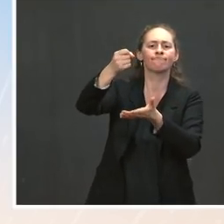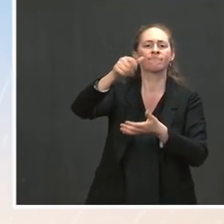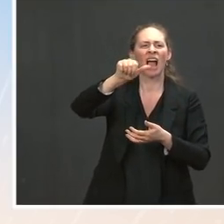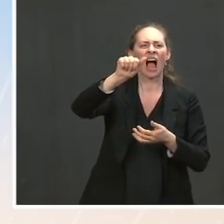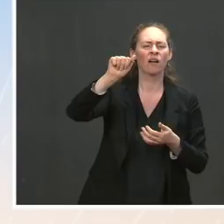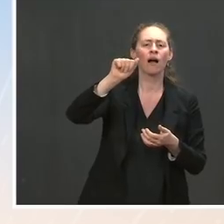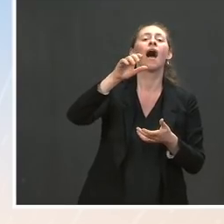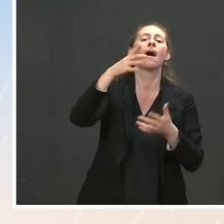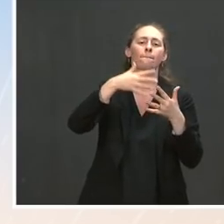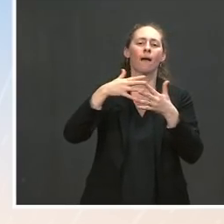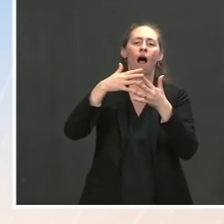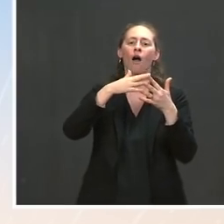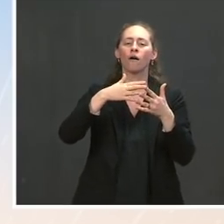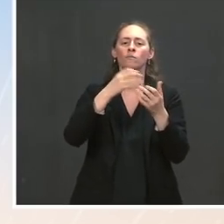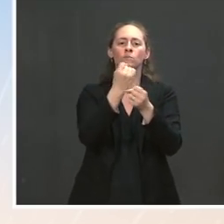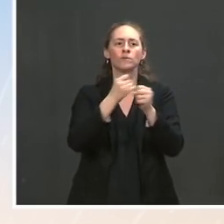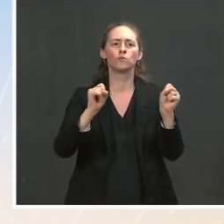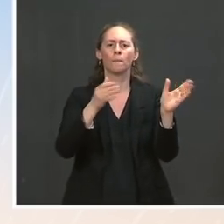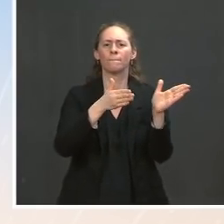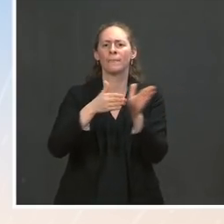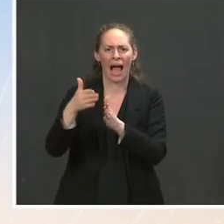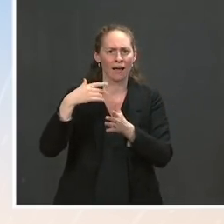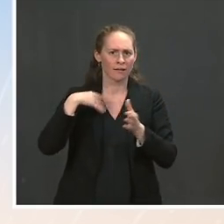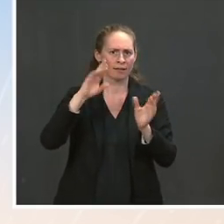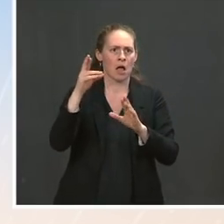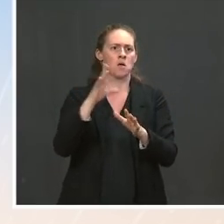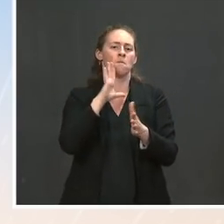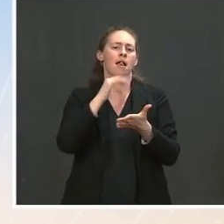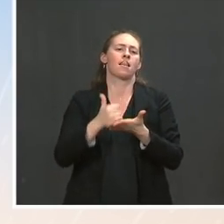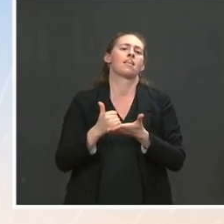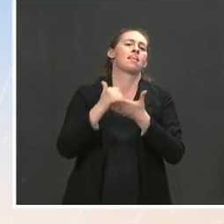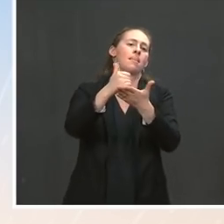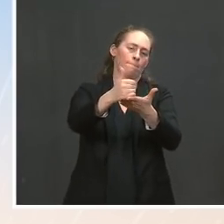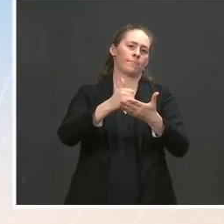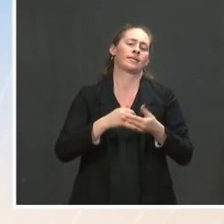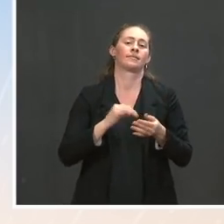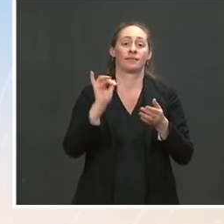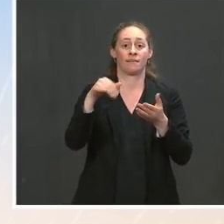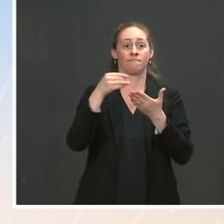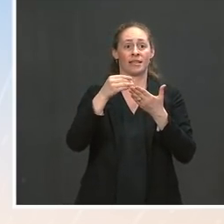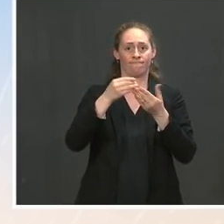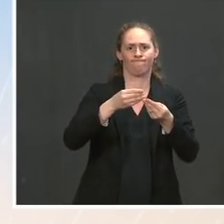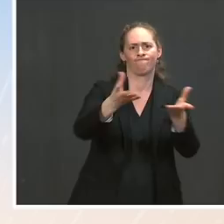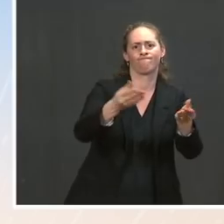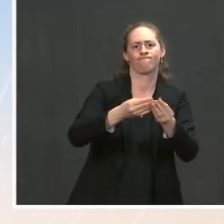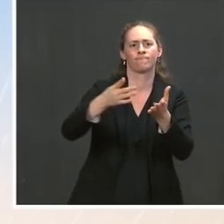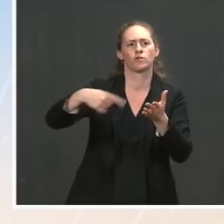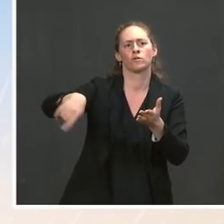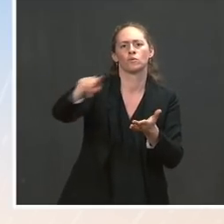institute or give funding, I should say, to schools to also make that available there. So it's something that we'll continue